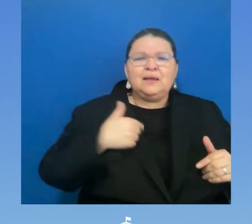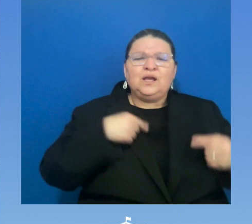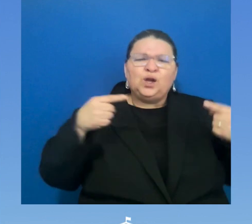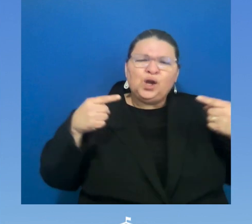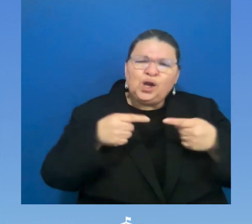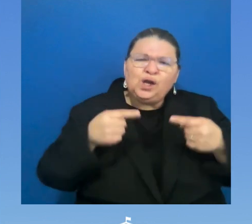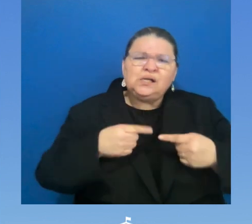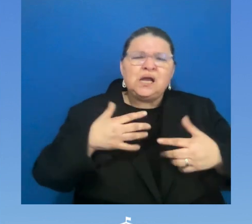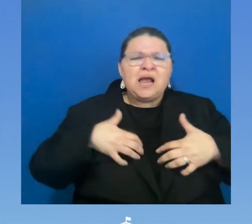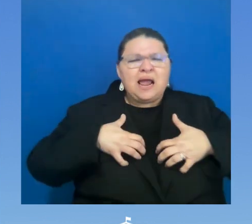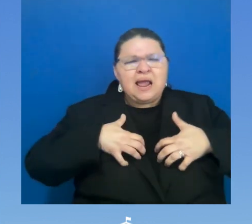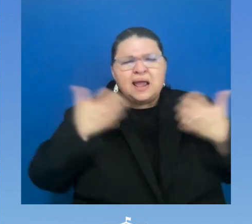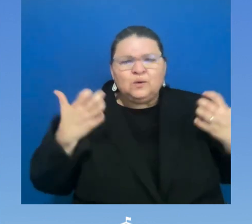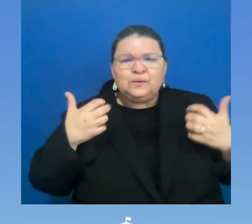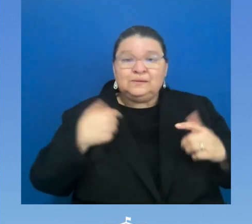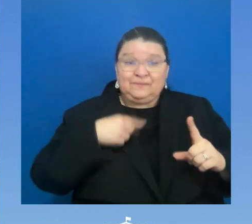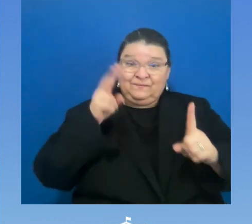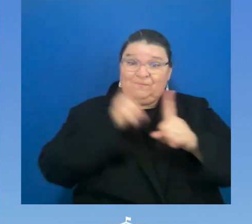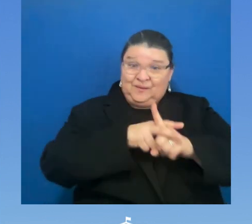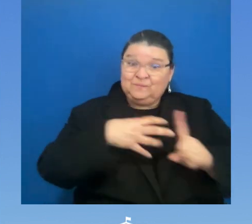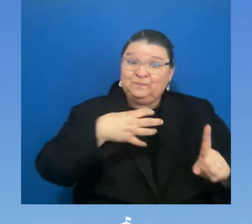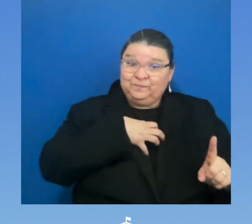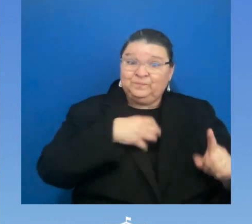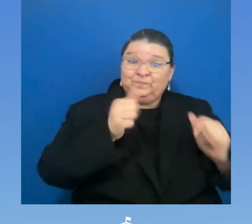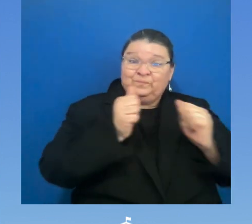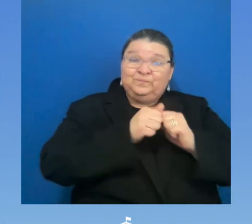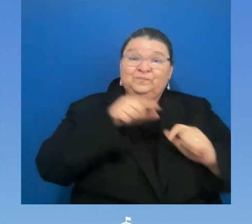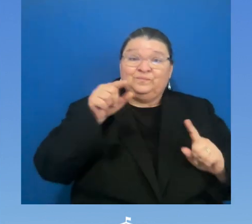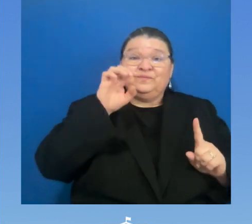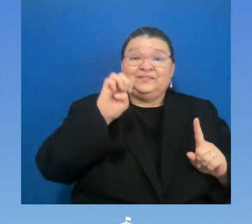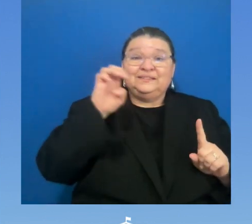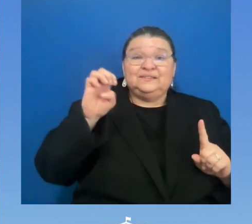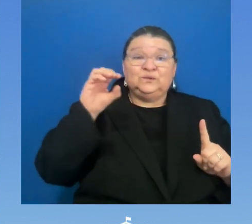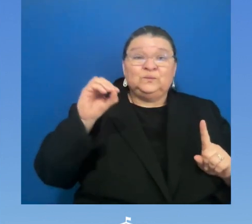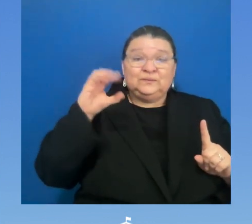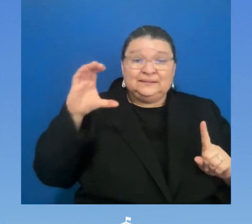with the Equal Employment Opportunity Commission and later a lawsuit.